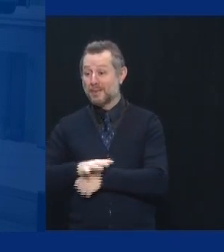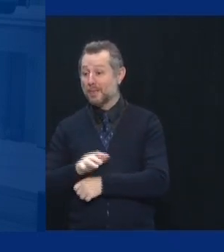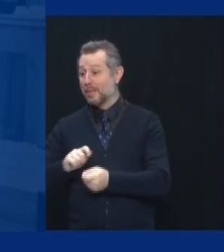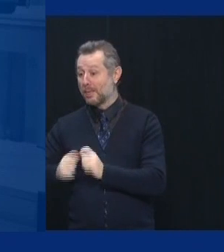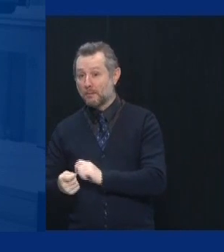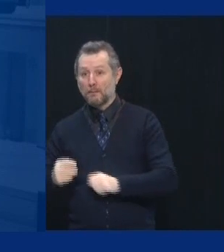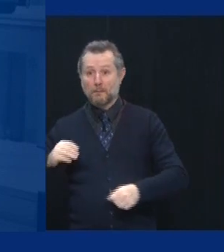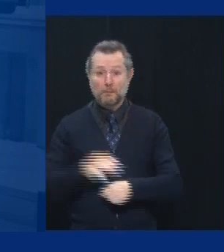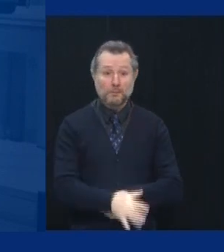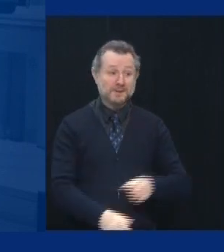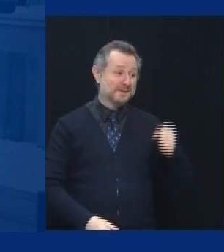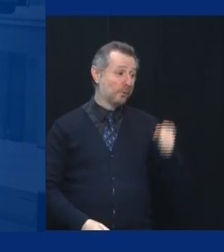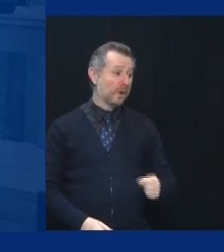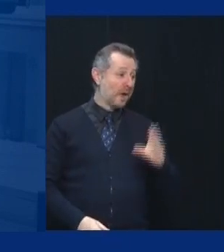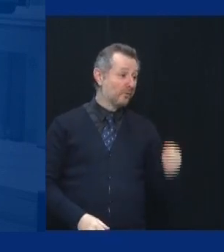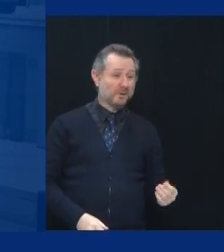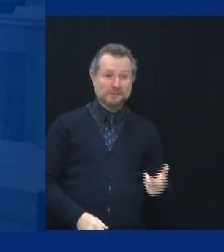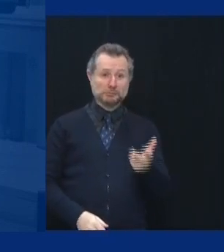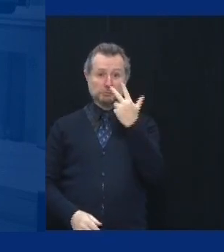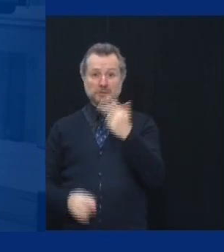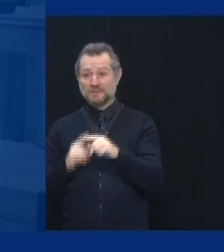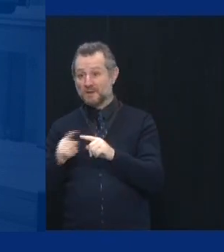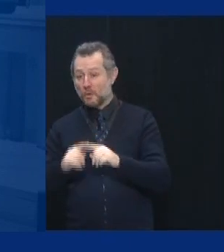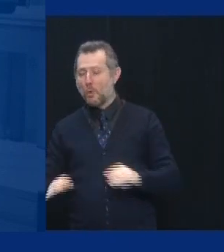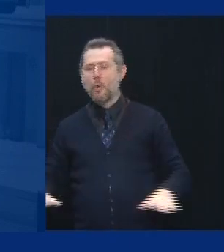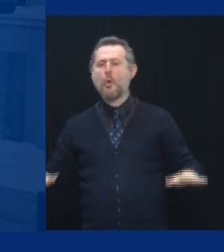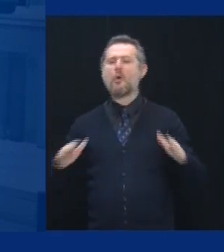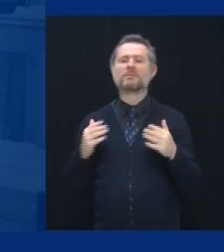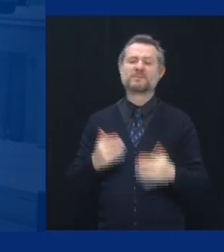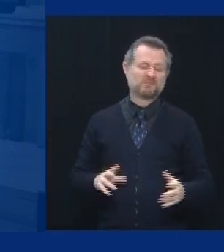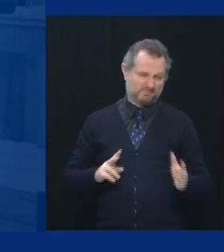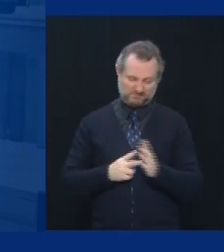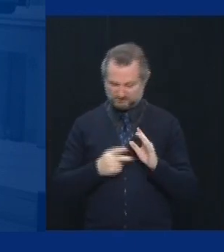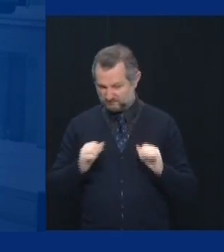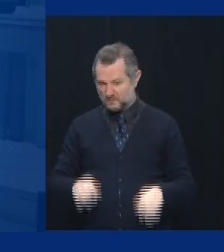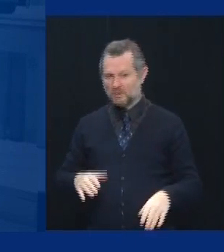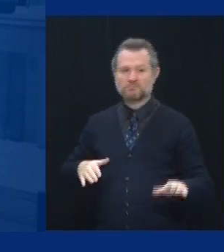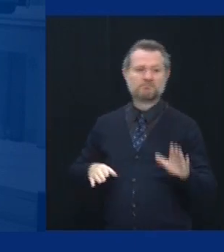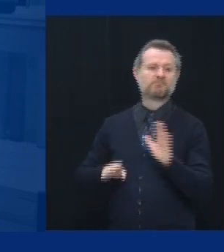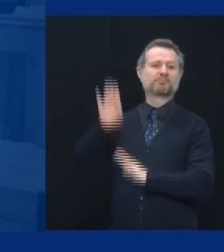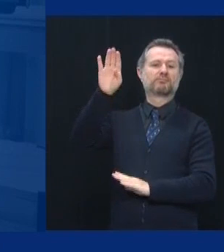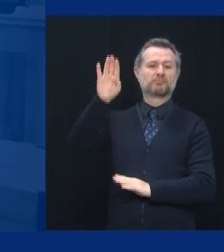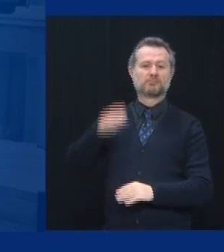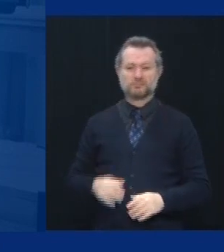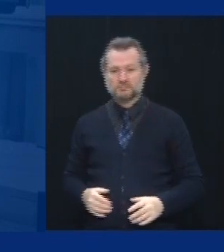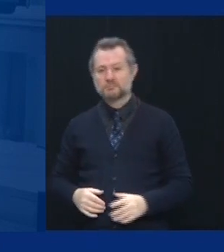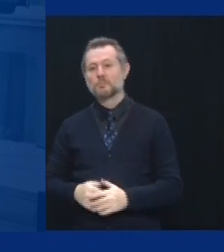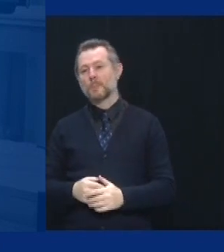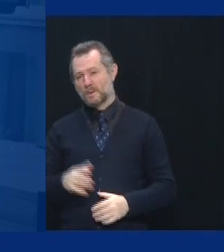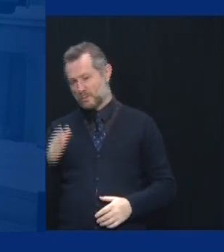/s AFTER THE UK STRAIN HITS, IF THE BRAZILIAN STRAIN HITS, IF THE